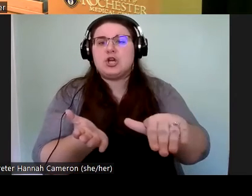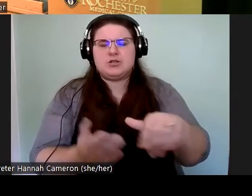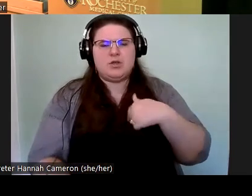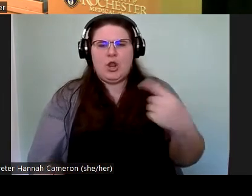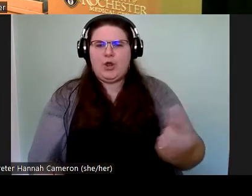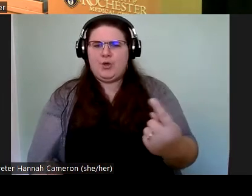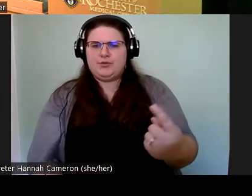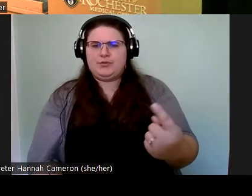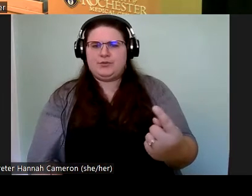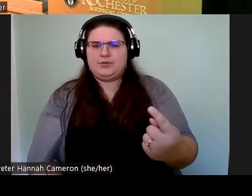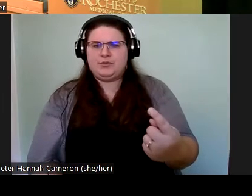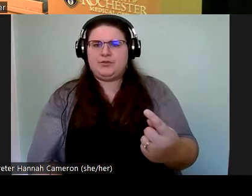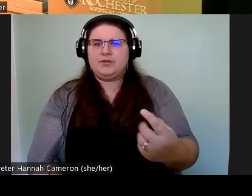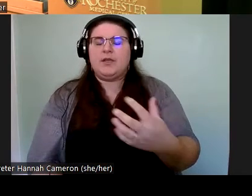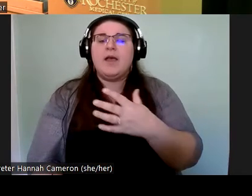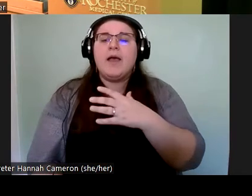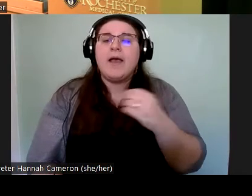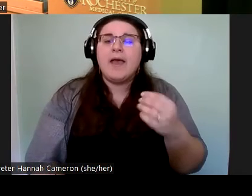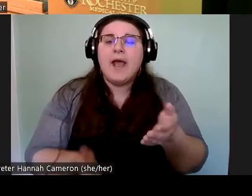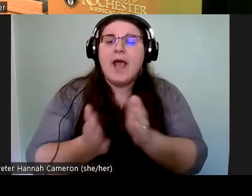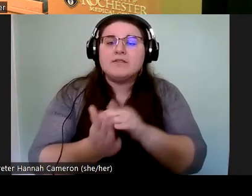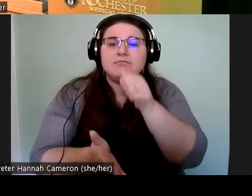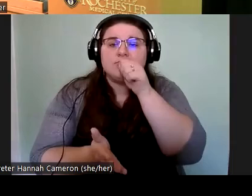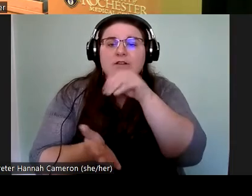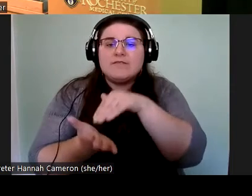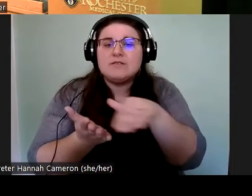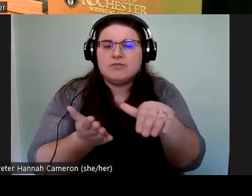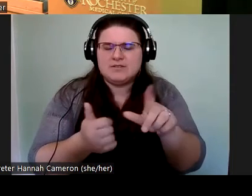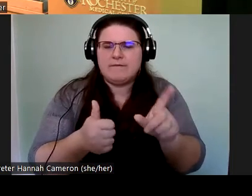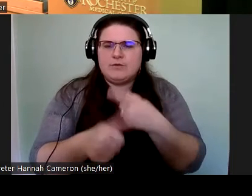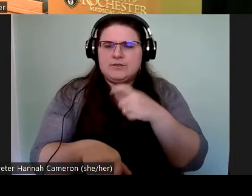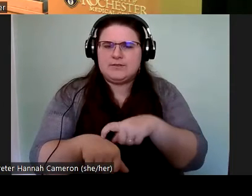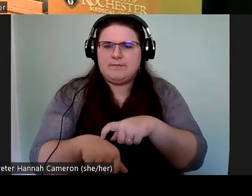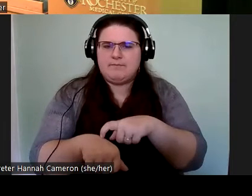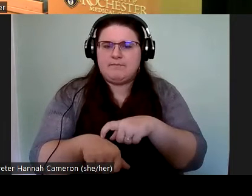only asked for the Privacy release the first time when they were first getting admitted well when